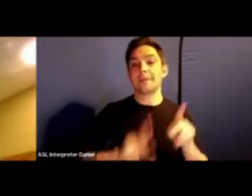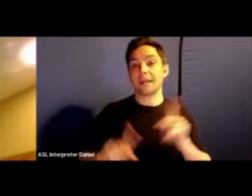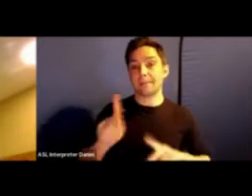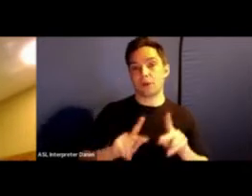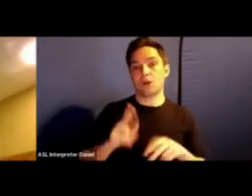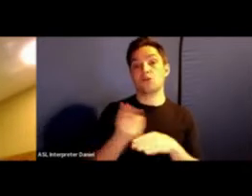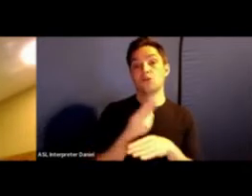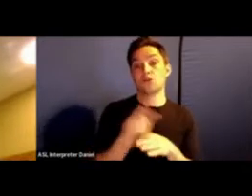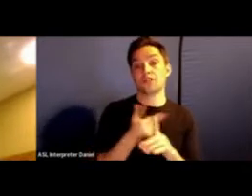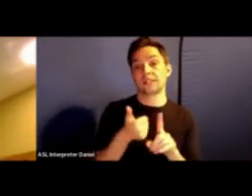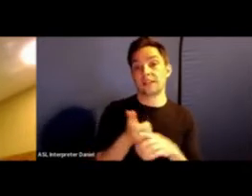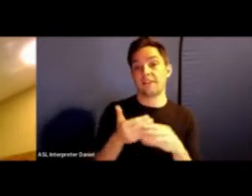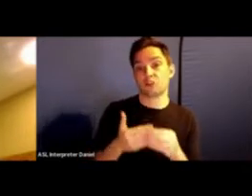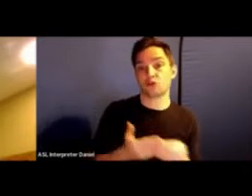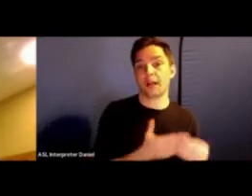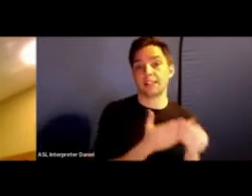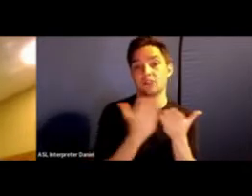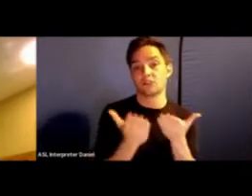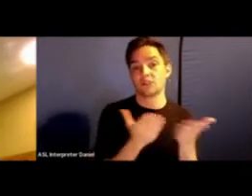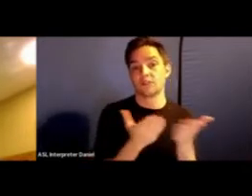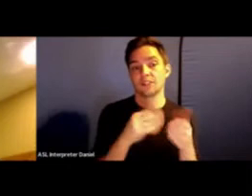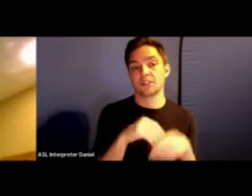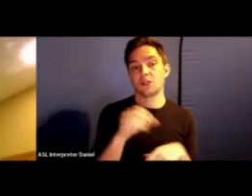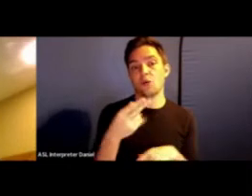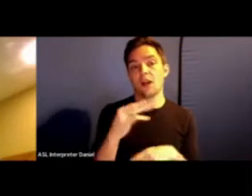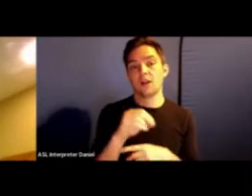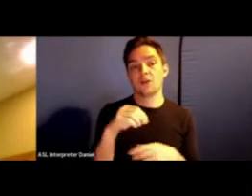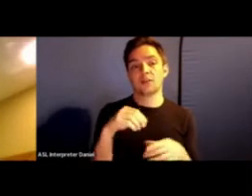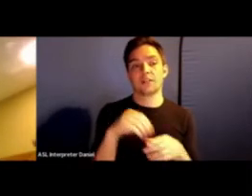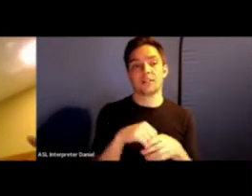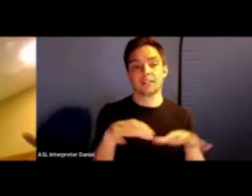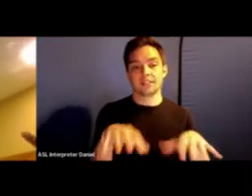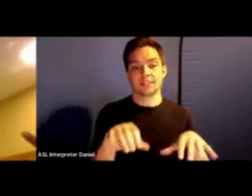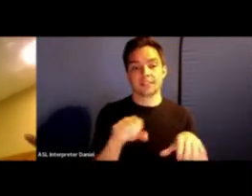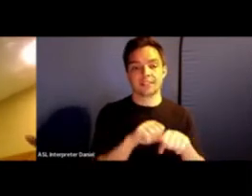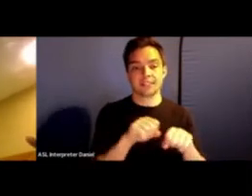self directed services in Ohio with a DD system. And I think